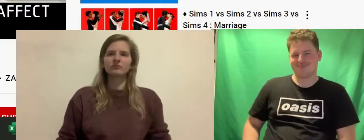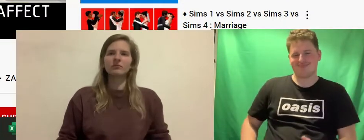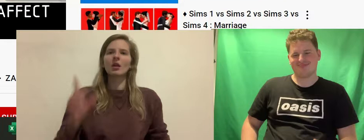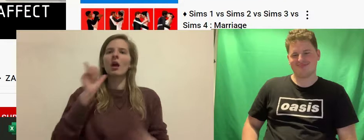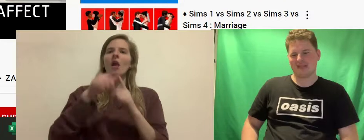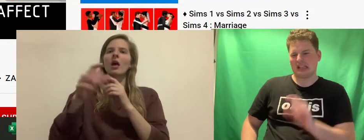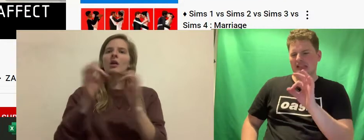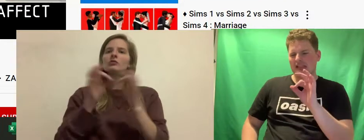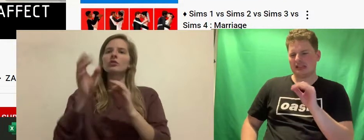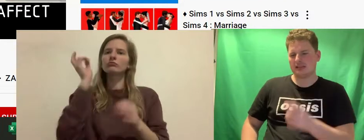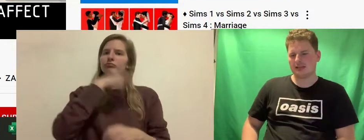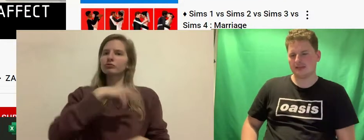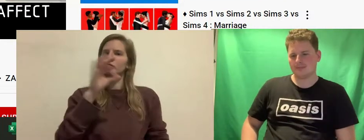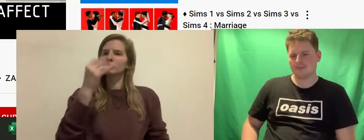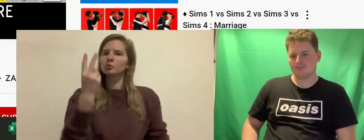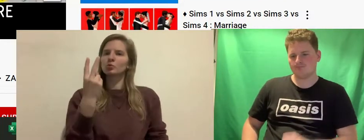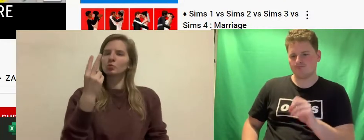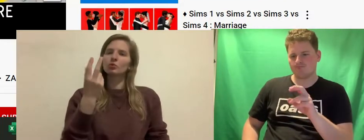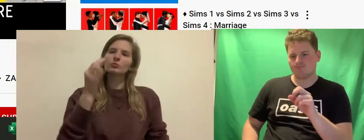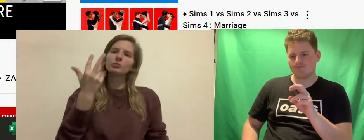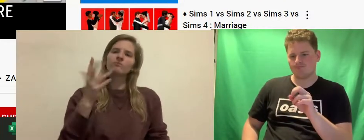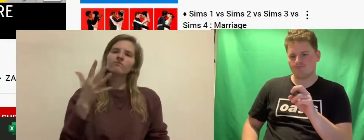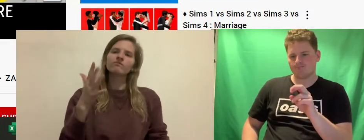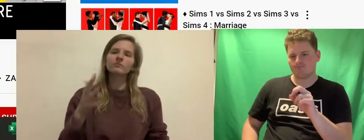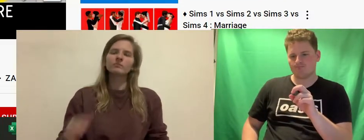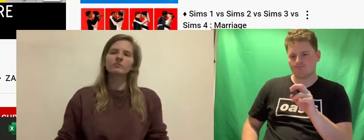K: but you know that Sims 2 will win the story, the storyline! and not the Sims 3